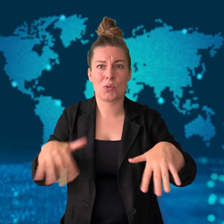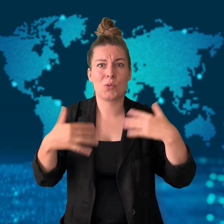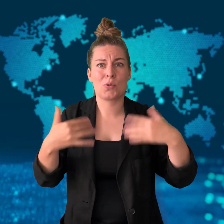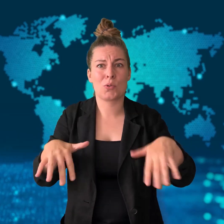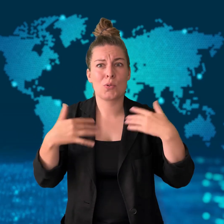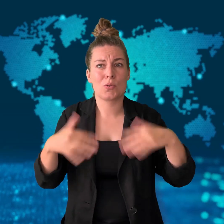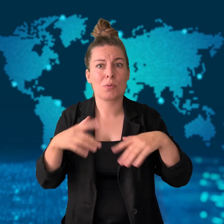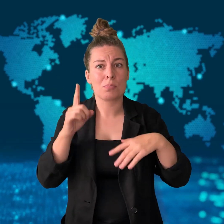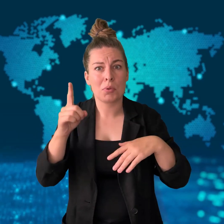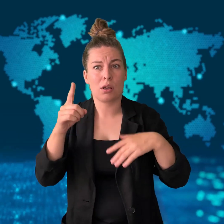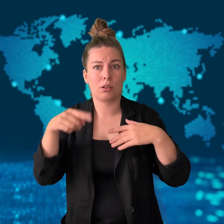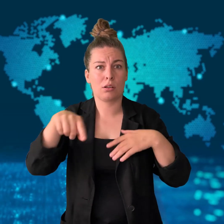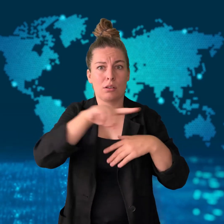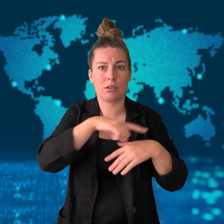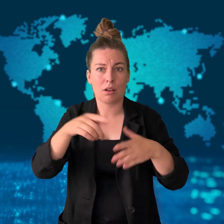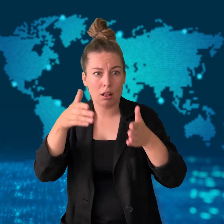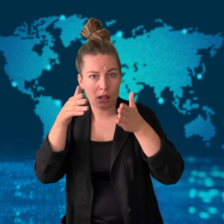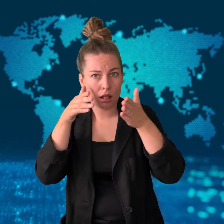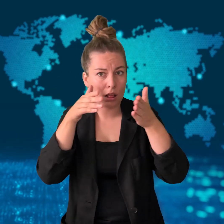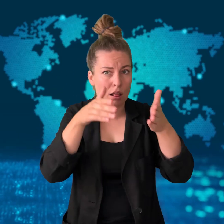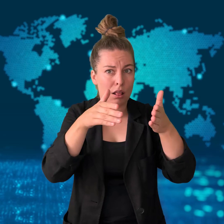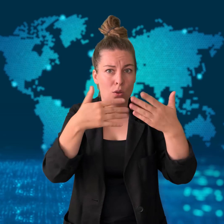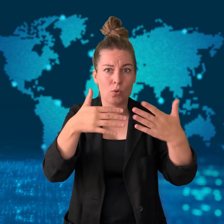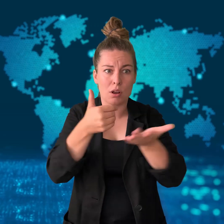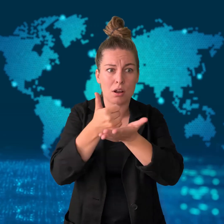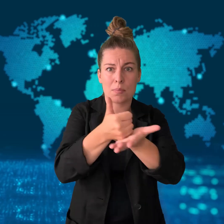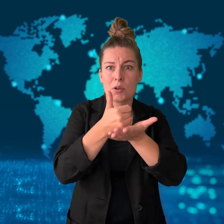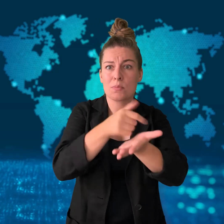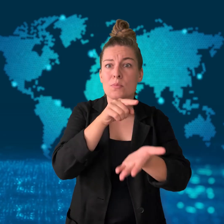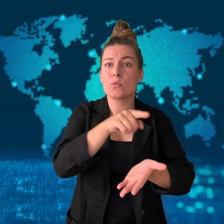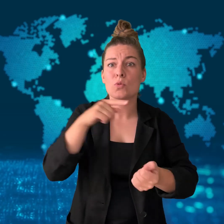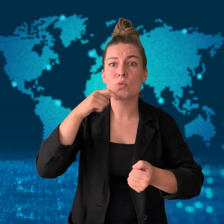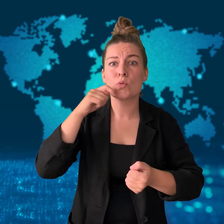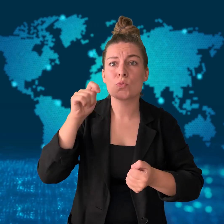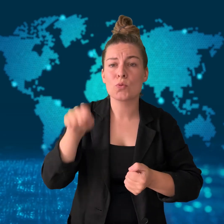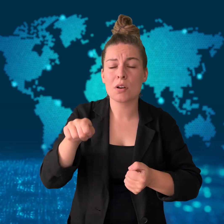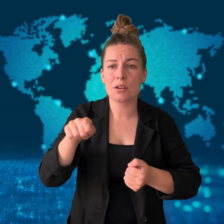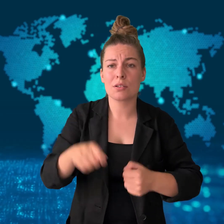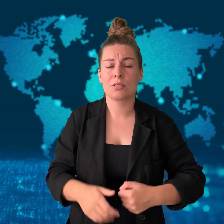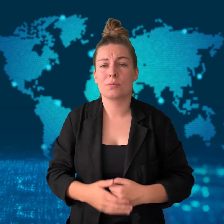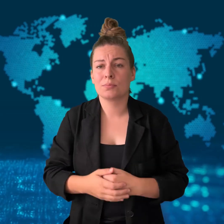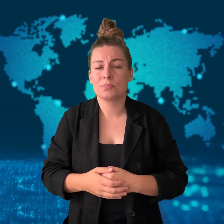and its dangerous changes, but most of his attack was